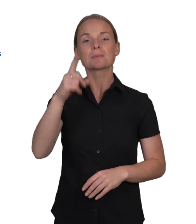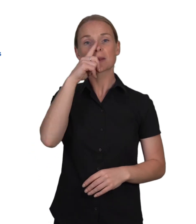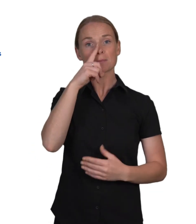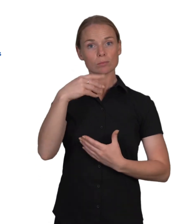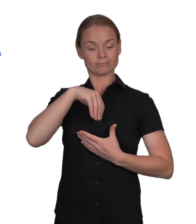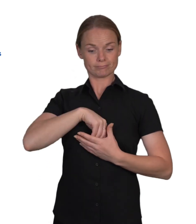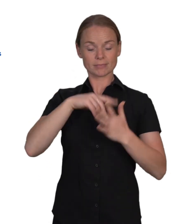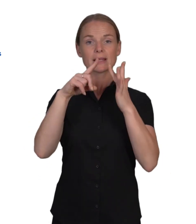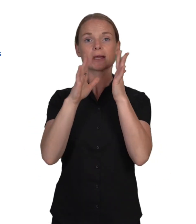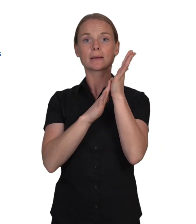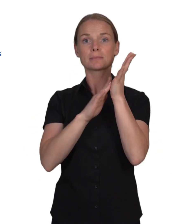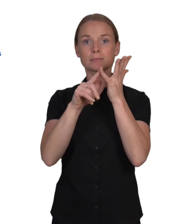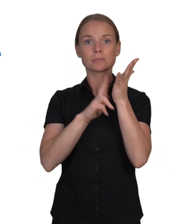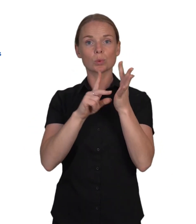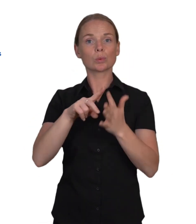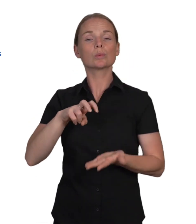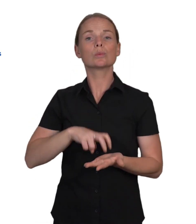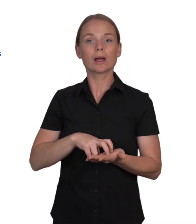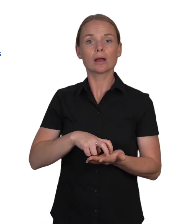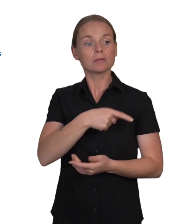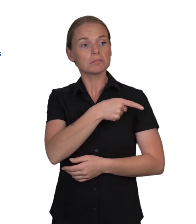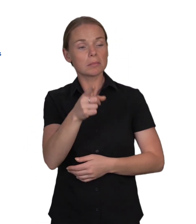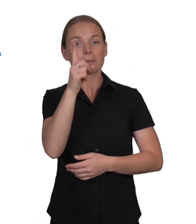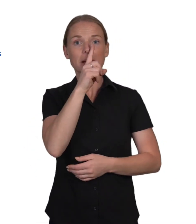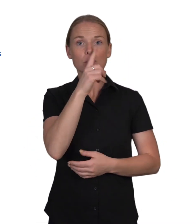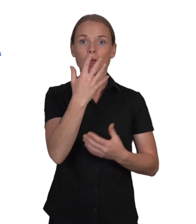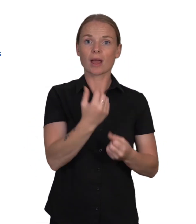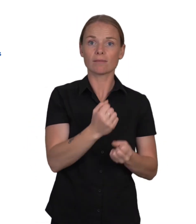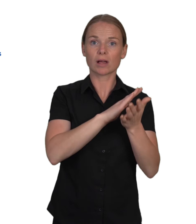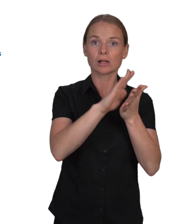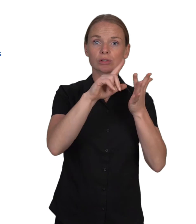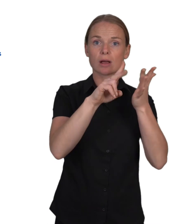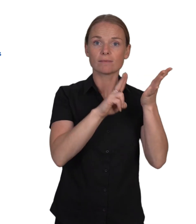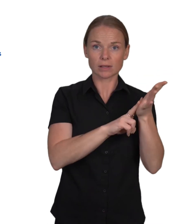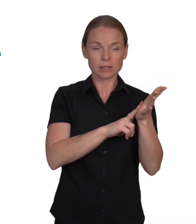People with immunocompromise, including those living with HIV,